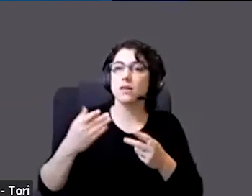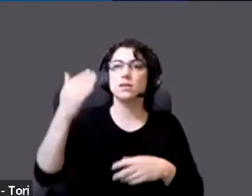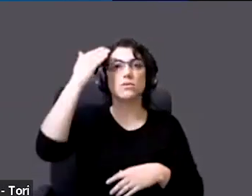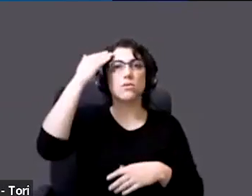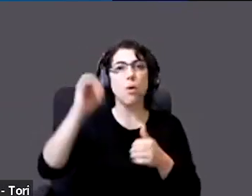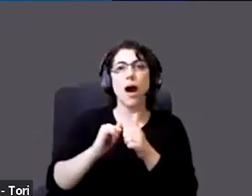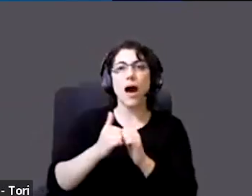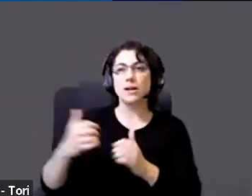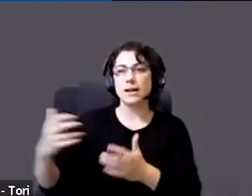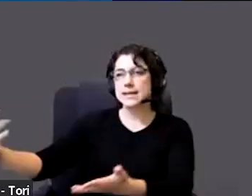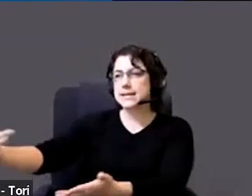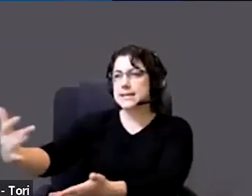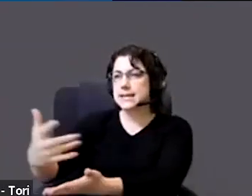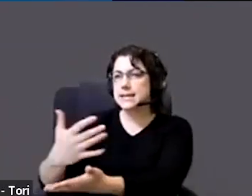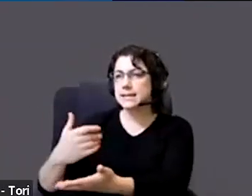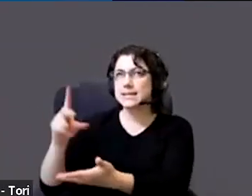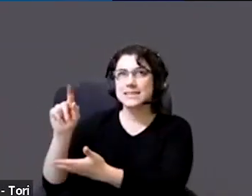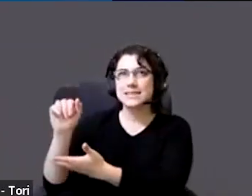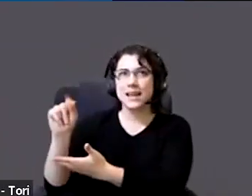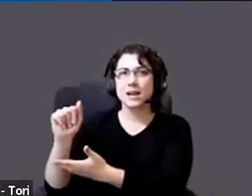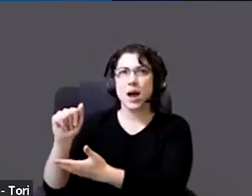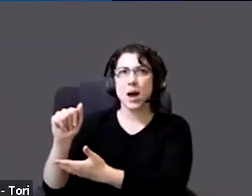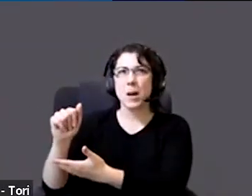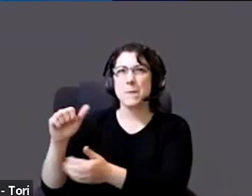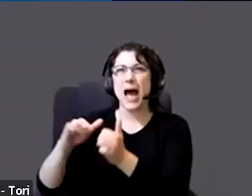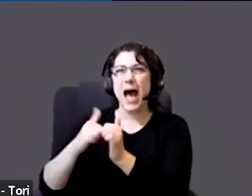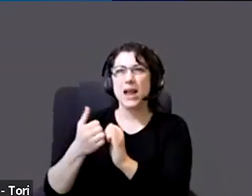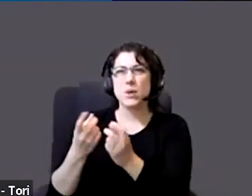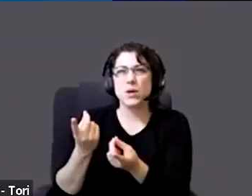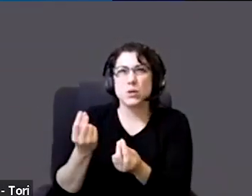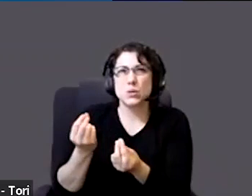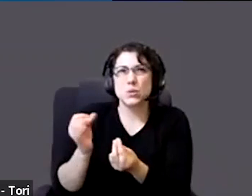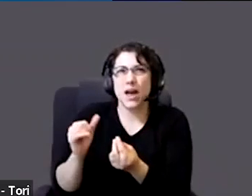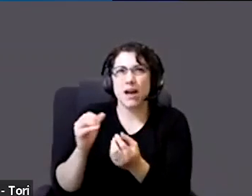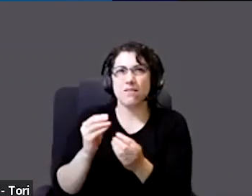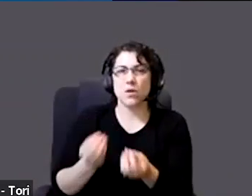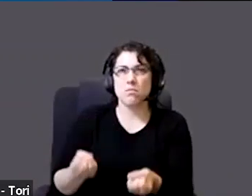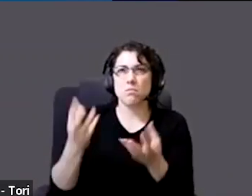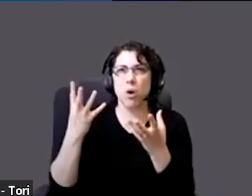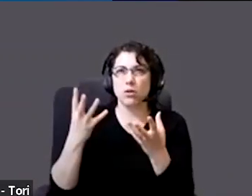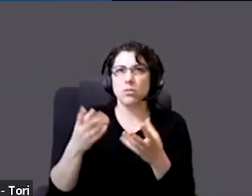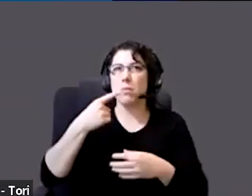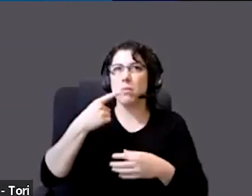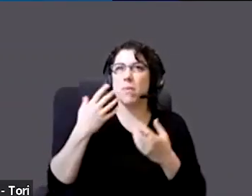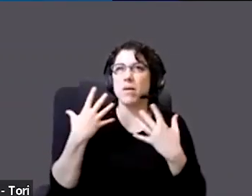We just need to know how to do that from multiple different public health data requirements.